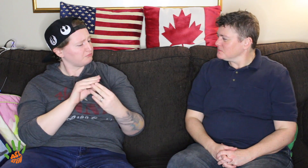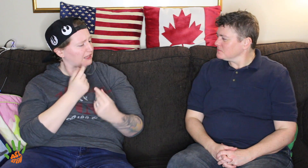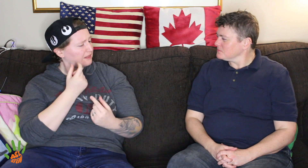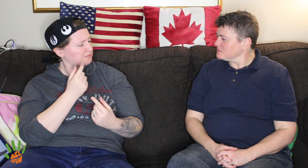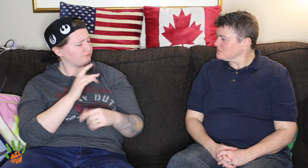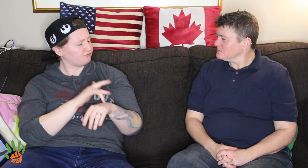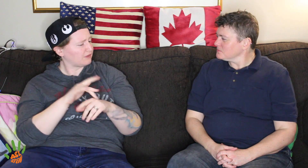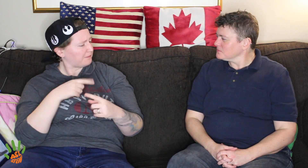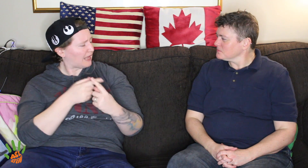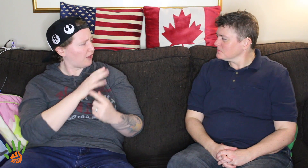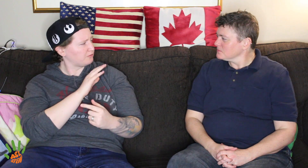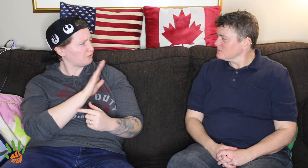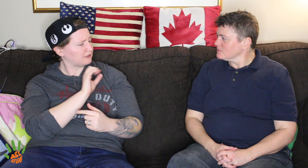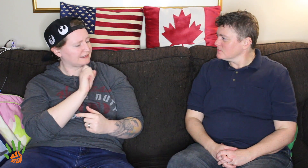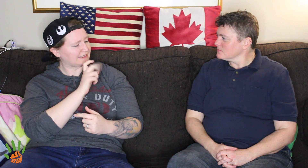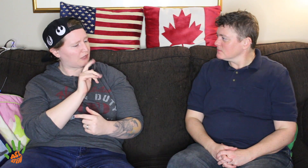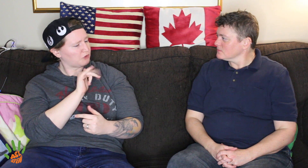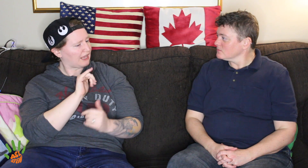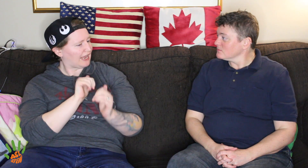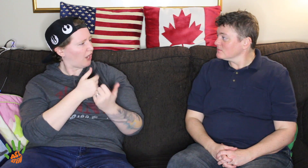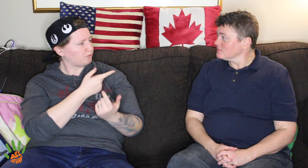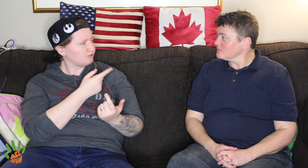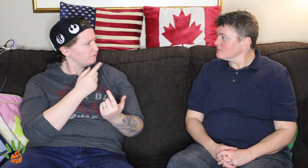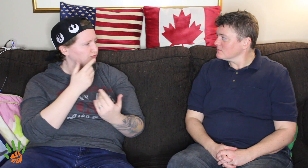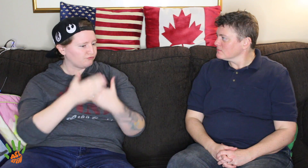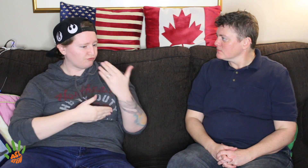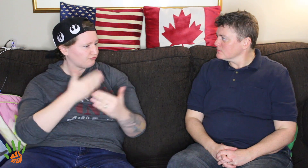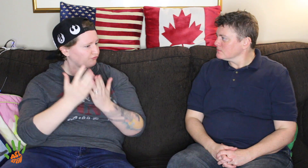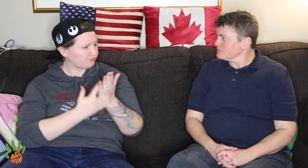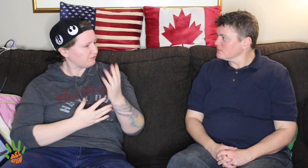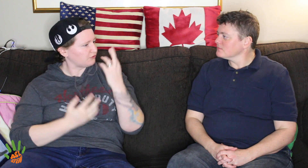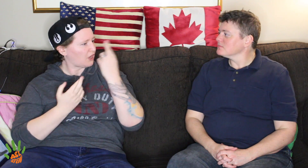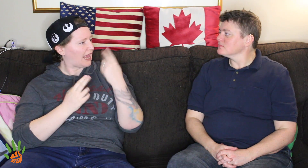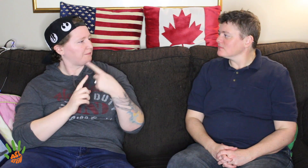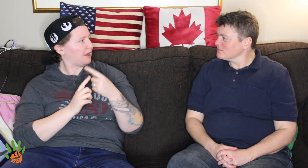So, why don't we talk about your sexuality and what that journey was